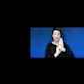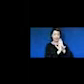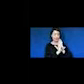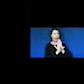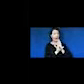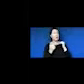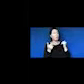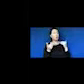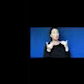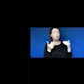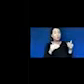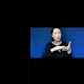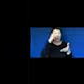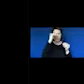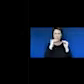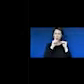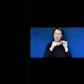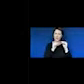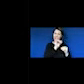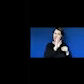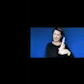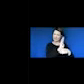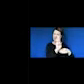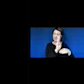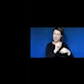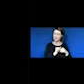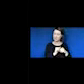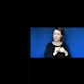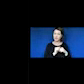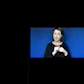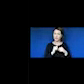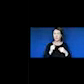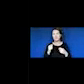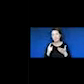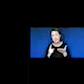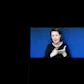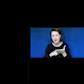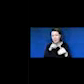Often as rehab professionals, we go into businesses and we talk and talk and talk, and never ask